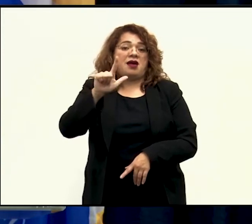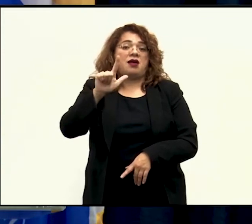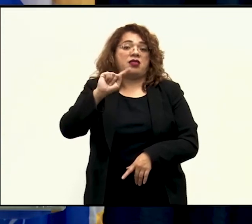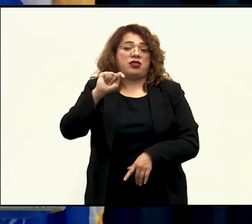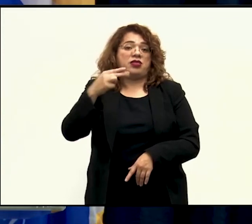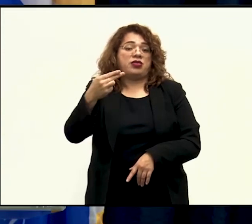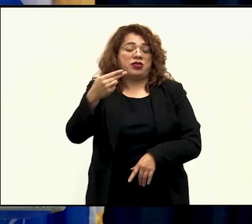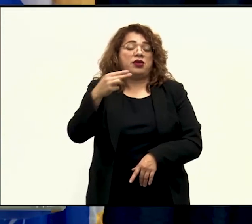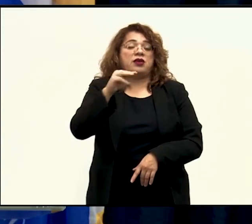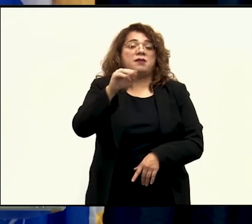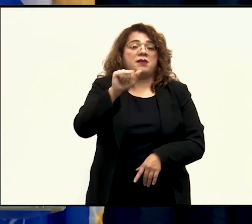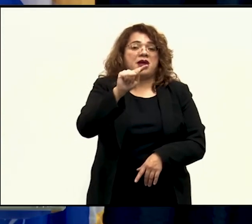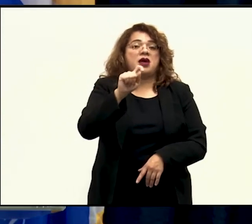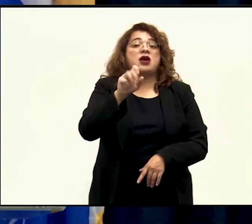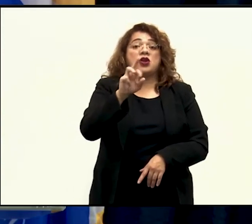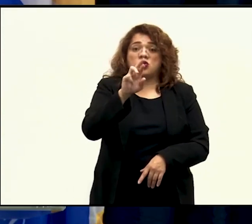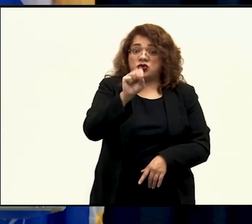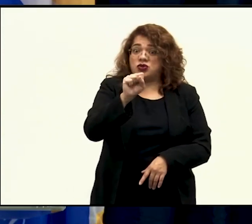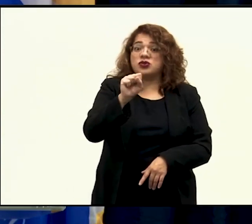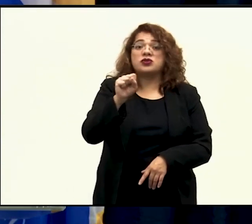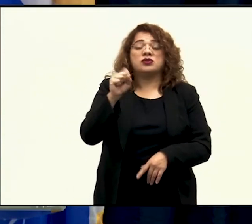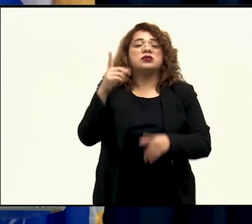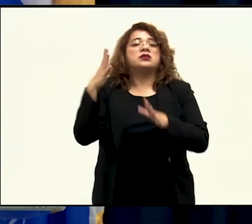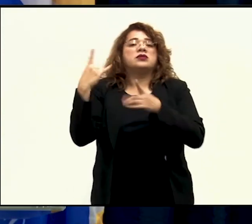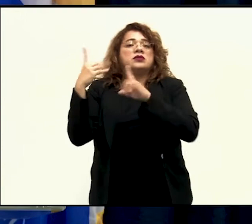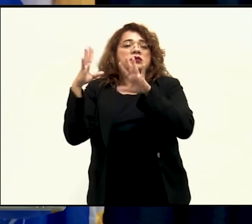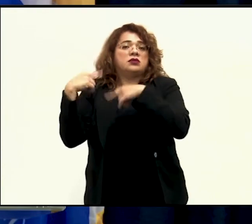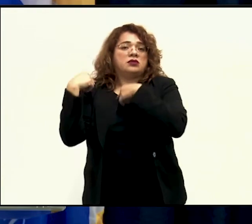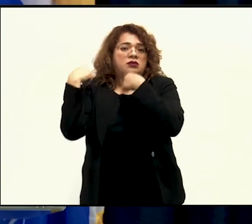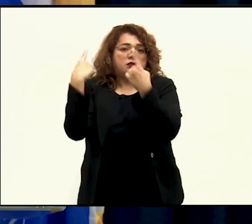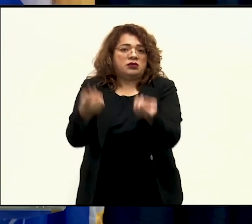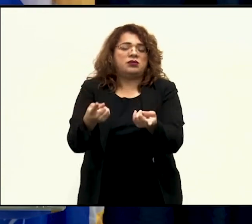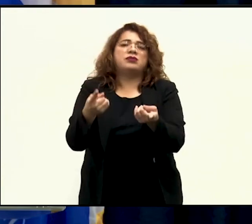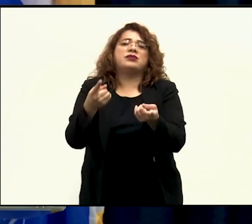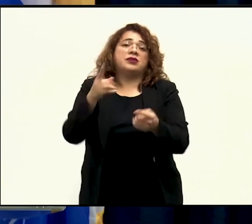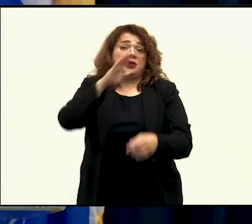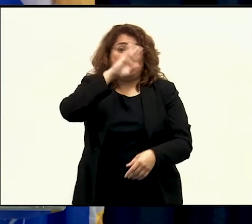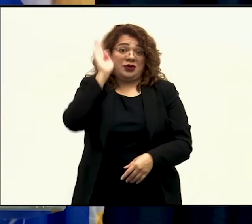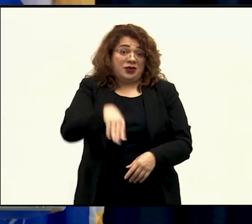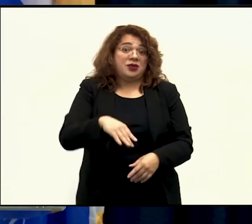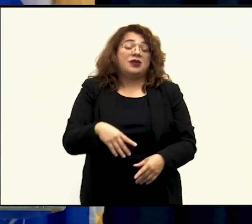It has been a long fourteen month tunnel. It's been very long and exhausting.